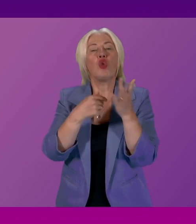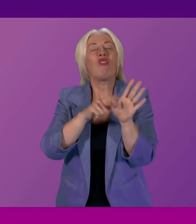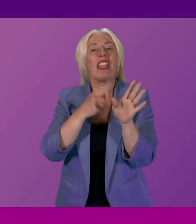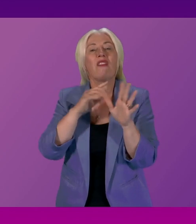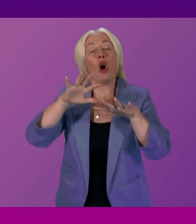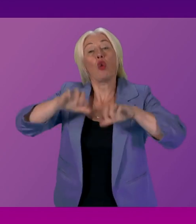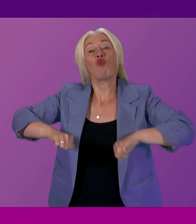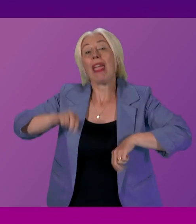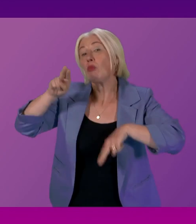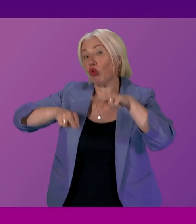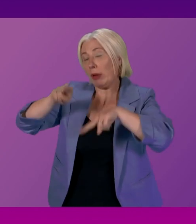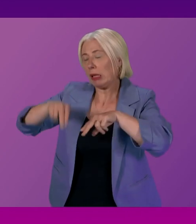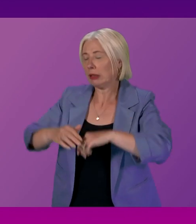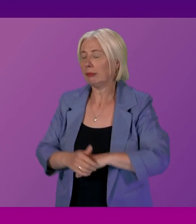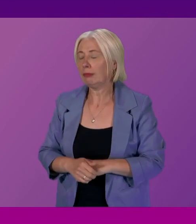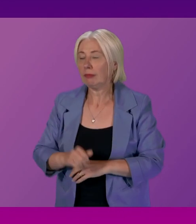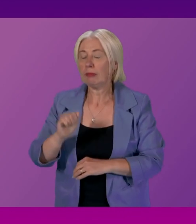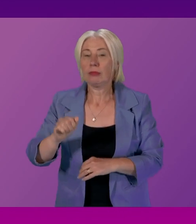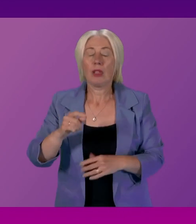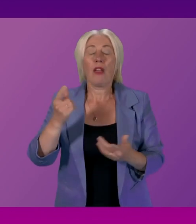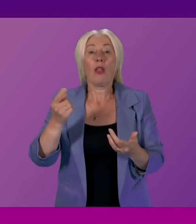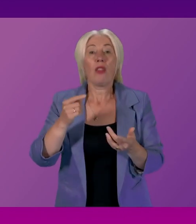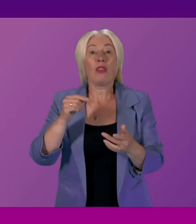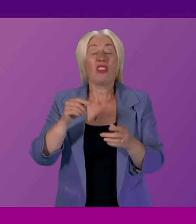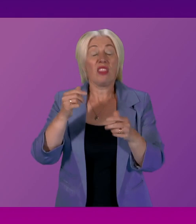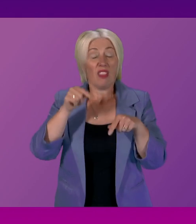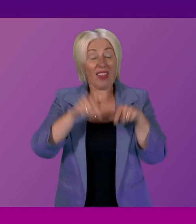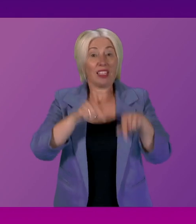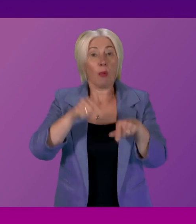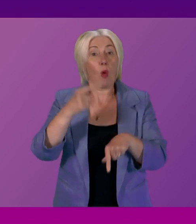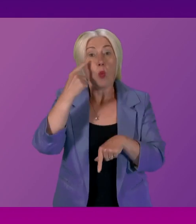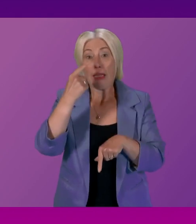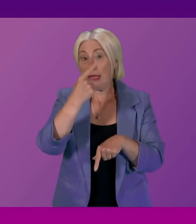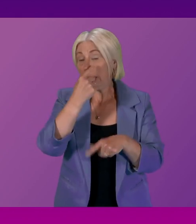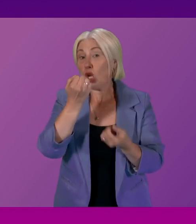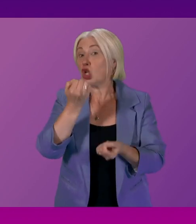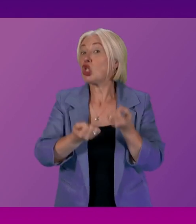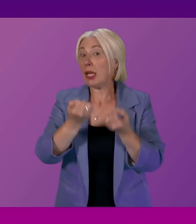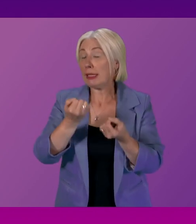The Victims, Witnesses, and Justice Reform Bill includes proposals for a time-limited pilot of judge-only rape trials.